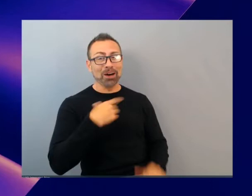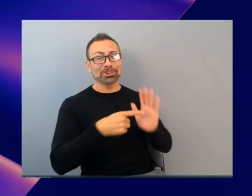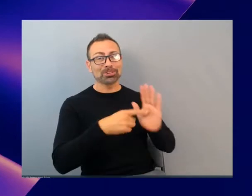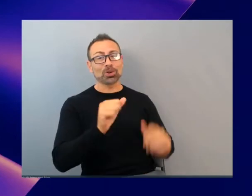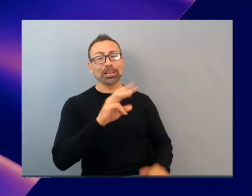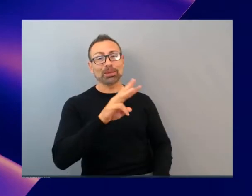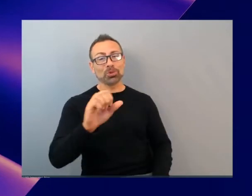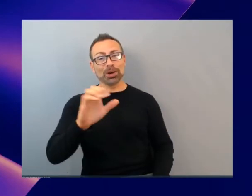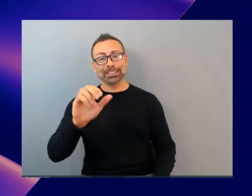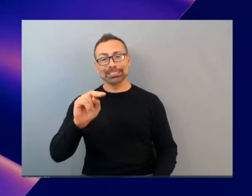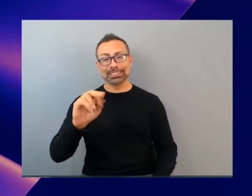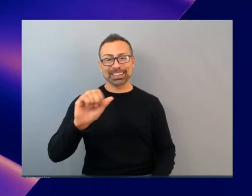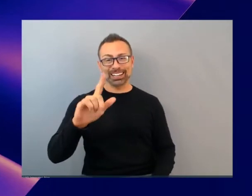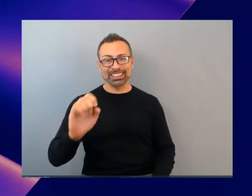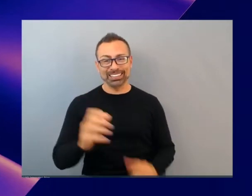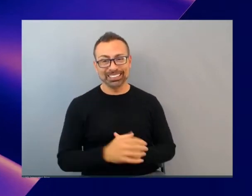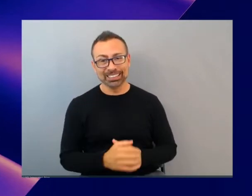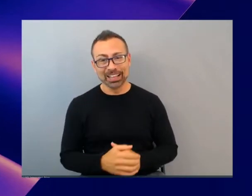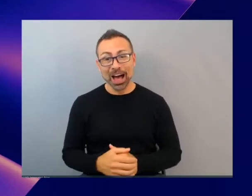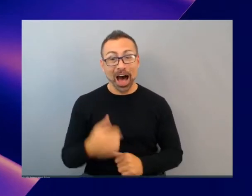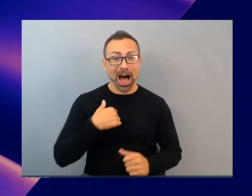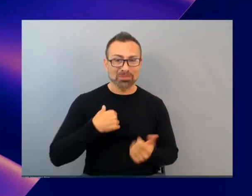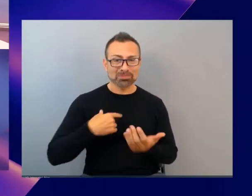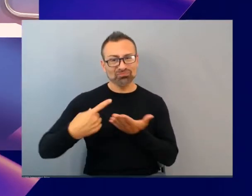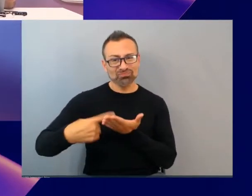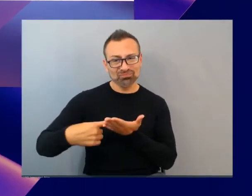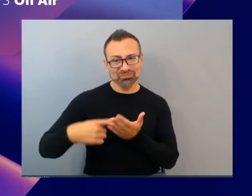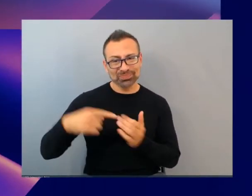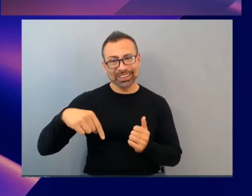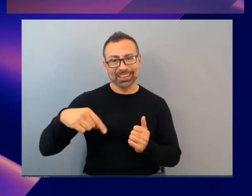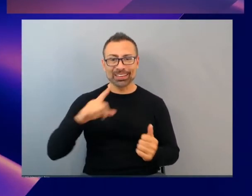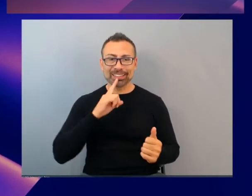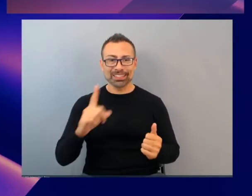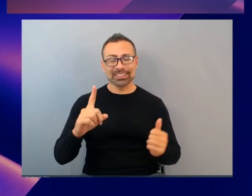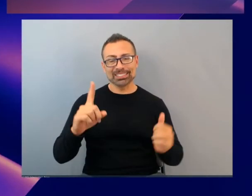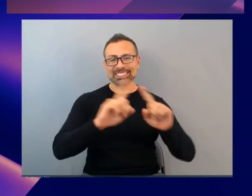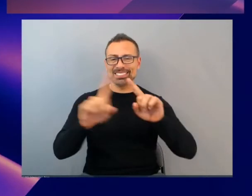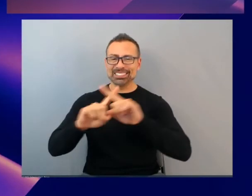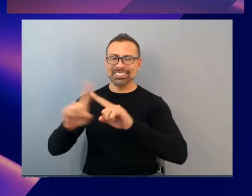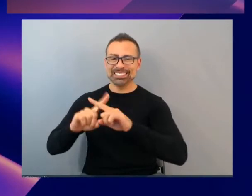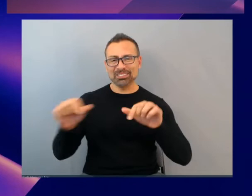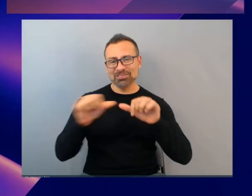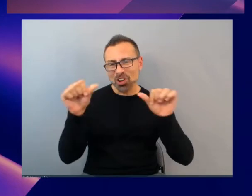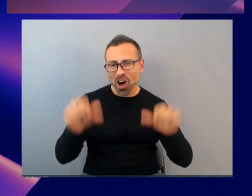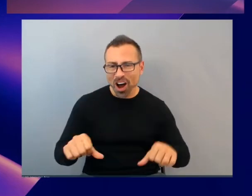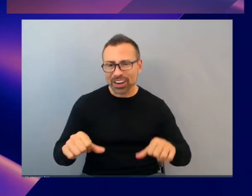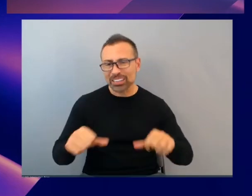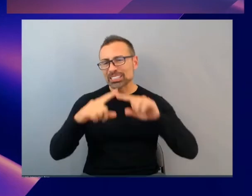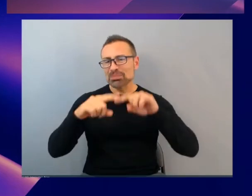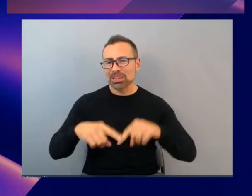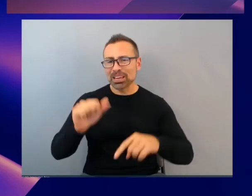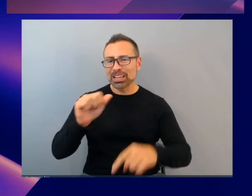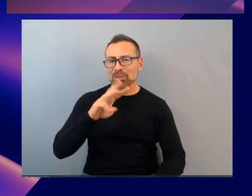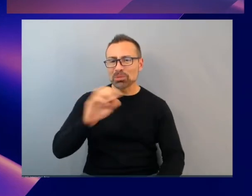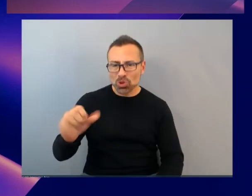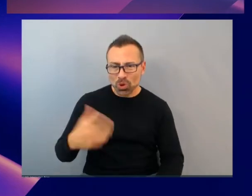Yes! - We got about four minutes- I'm not gonna talk about it. This is just reference architecture. It is based on AWS Well-Architected Framework. It is available.